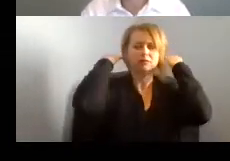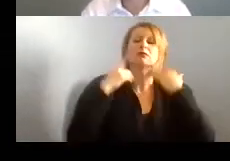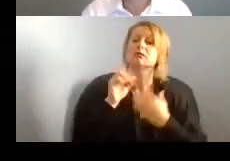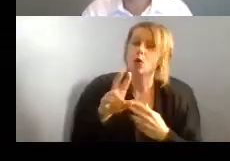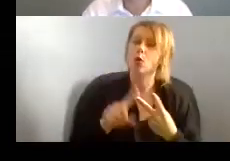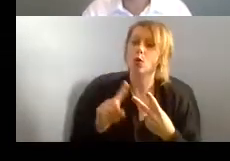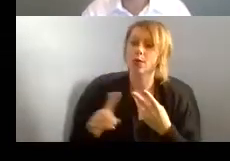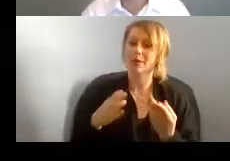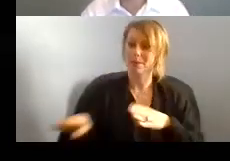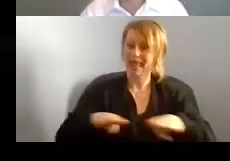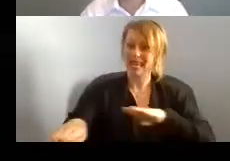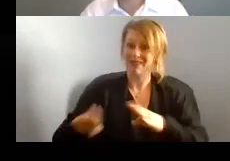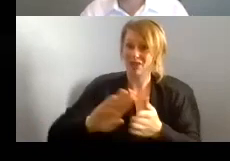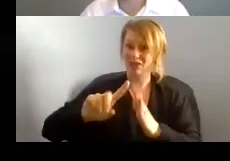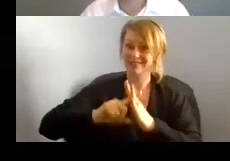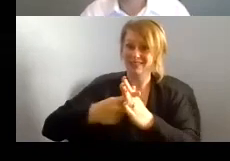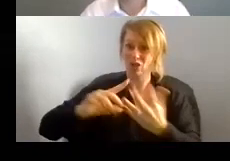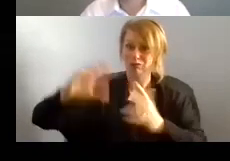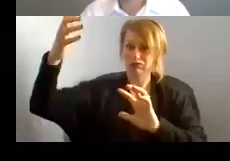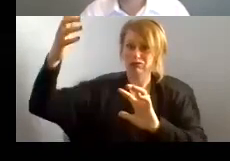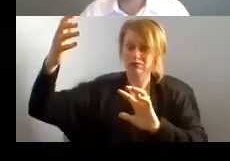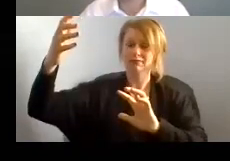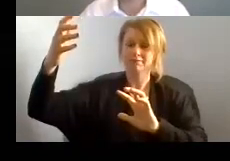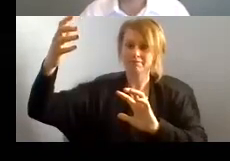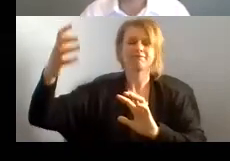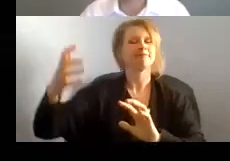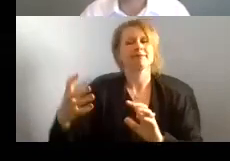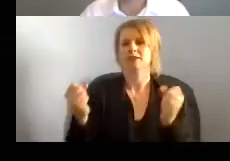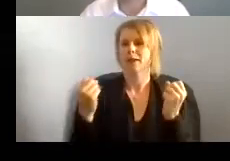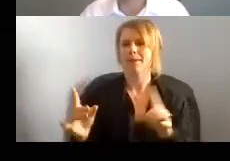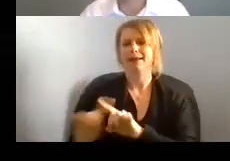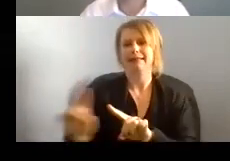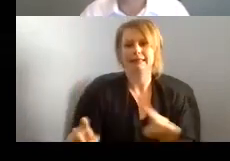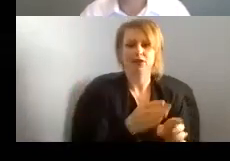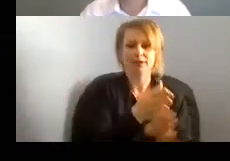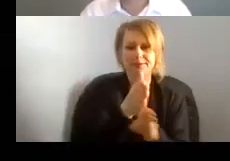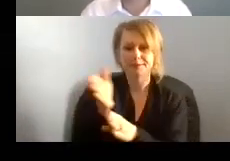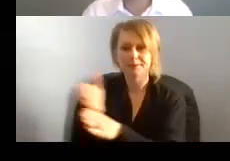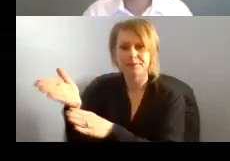Or attempt to work out their feelings in play. So there are many games that children play about death,